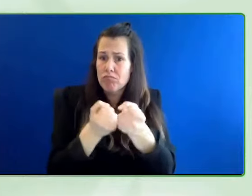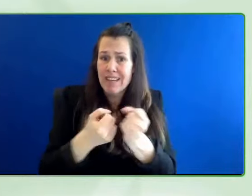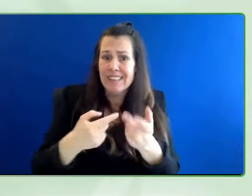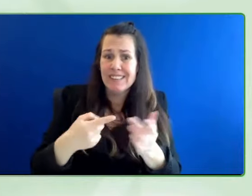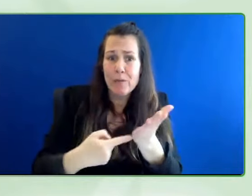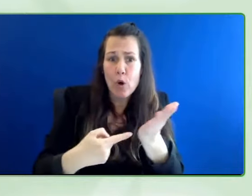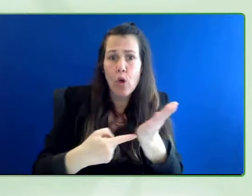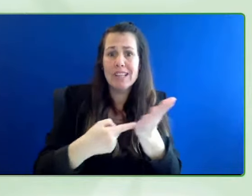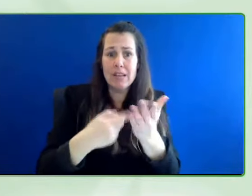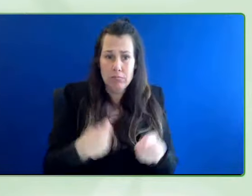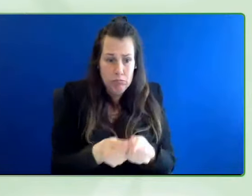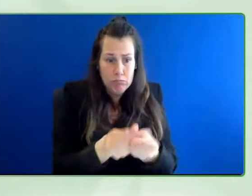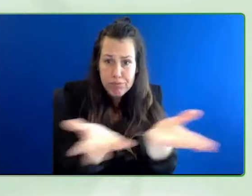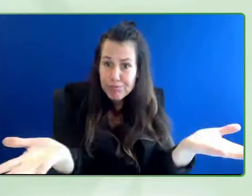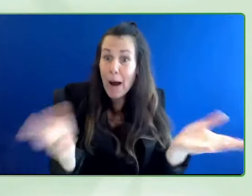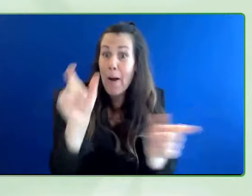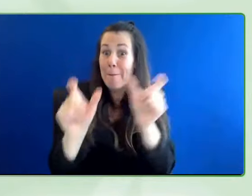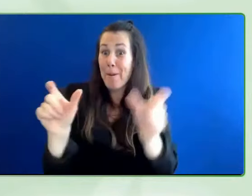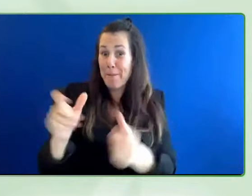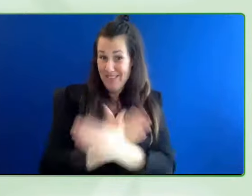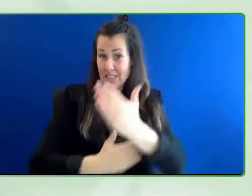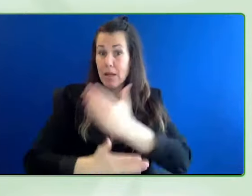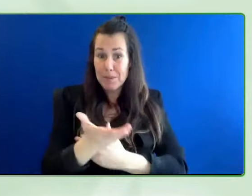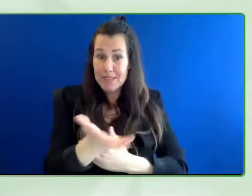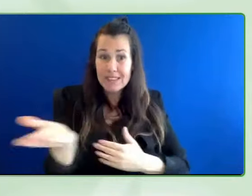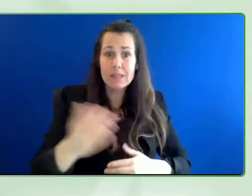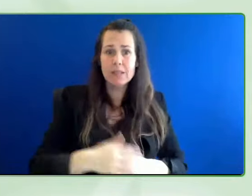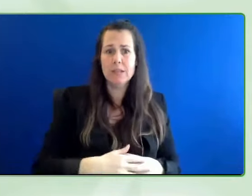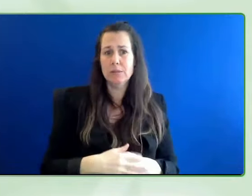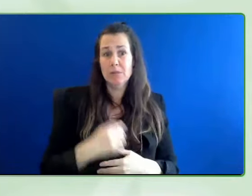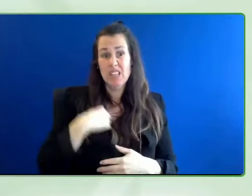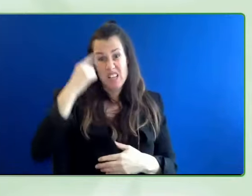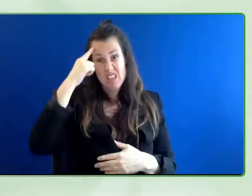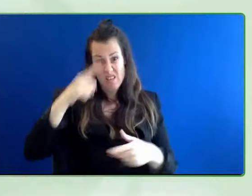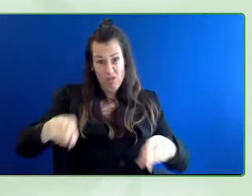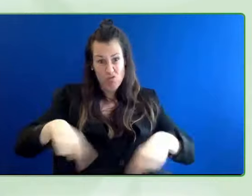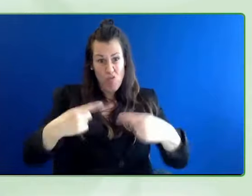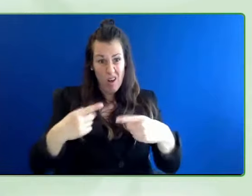because our healthcare system is the main driver for assistive technology provision